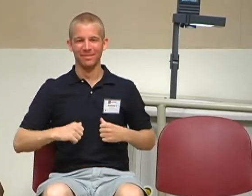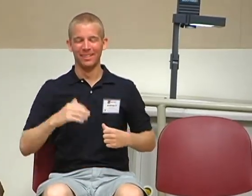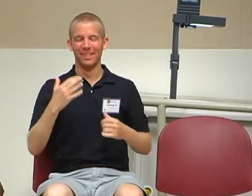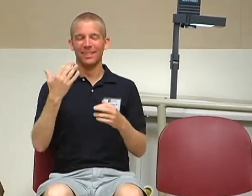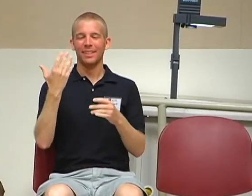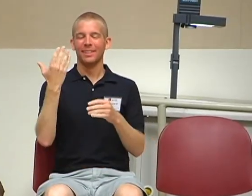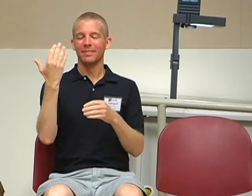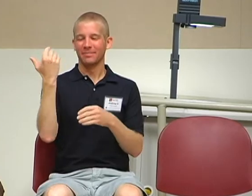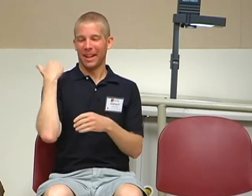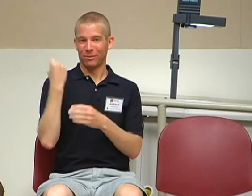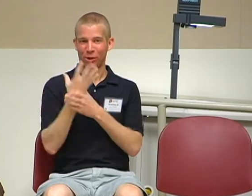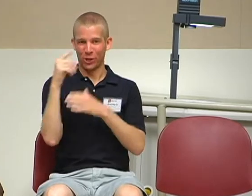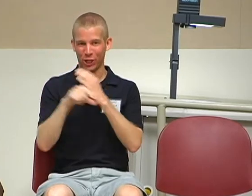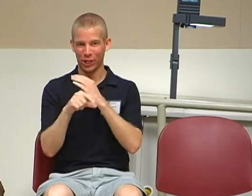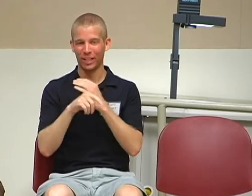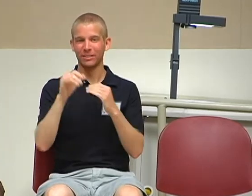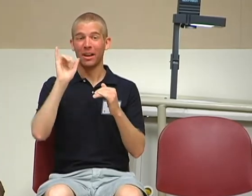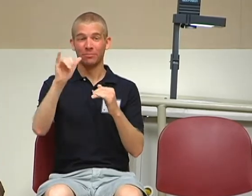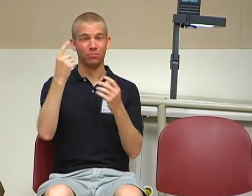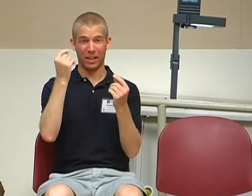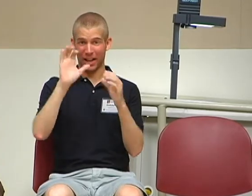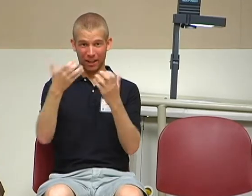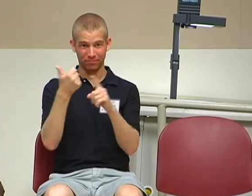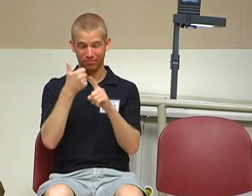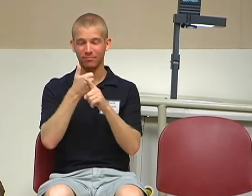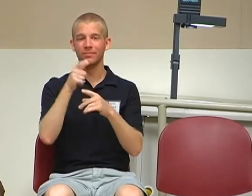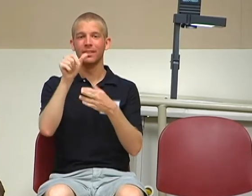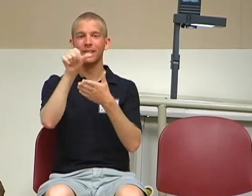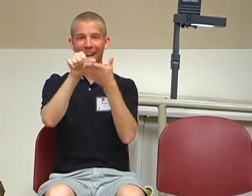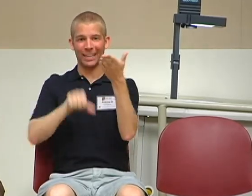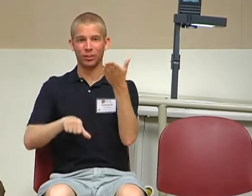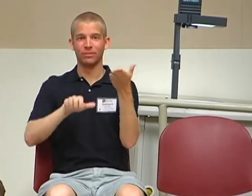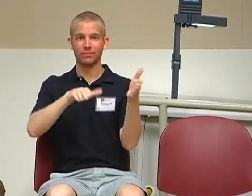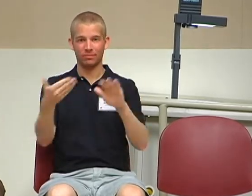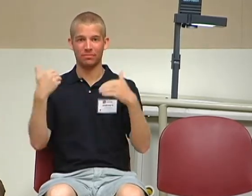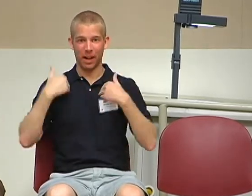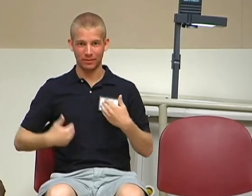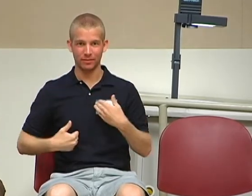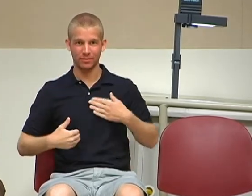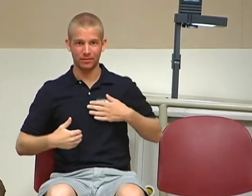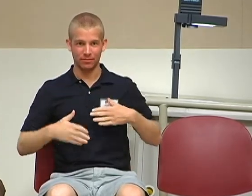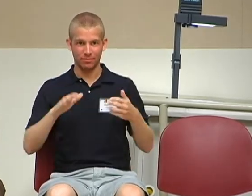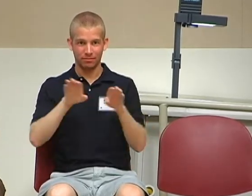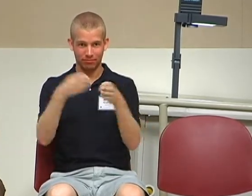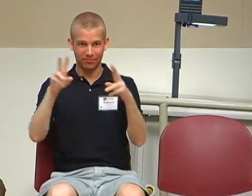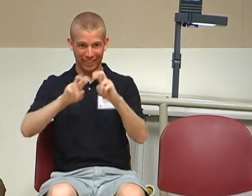We had human gross anatomy, it was last spring quarter, and the class itself is you know,